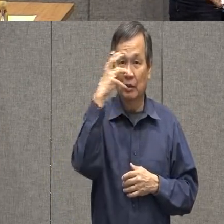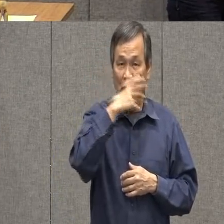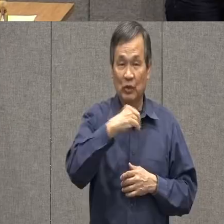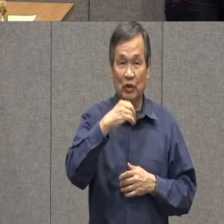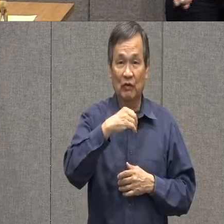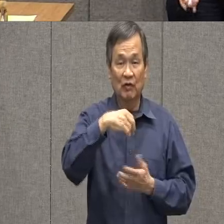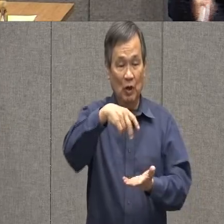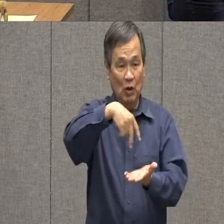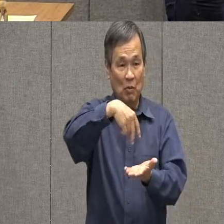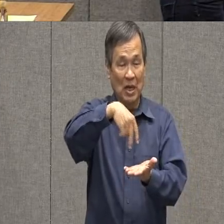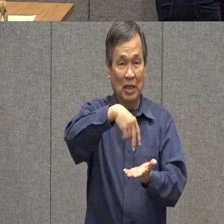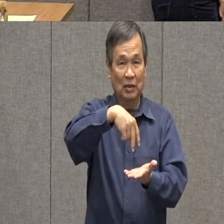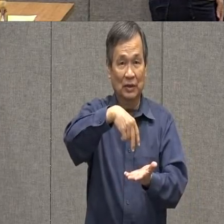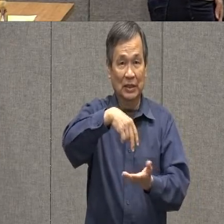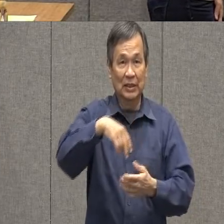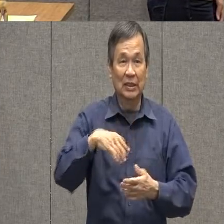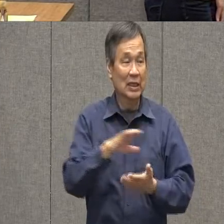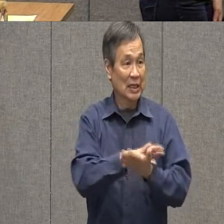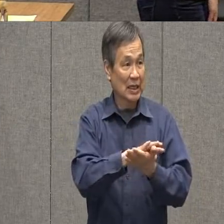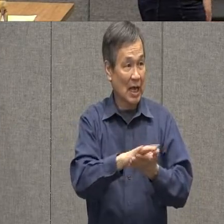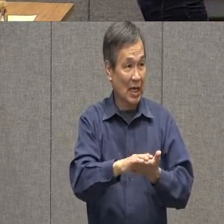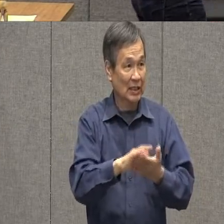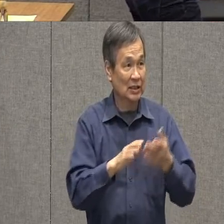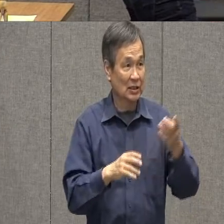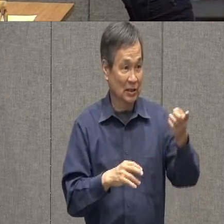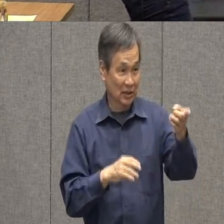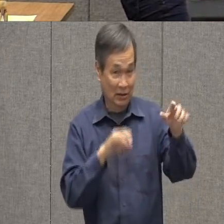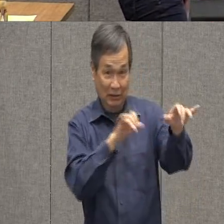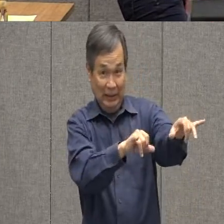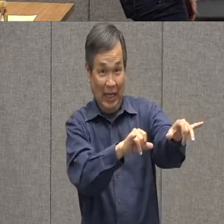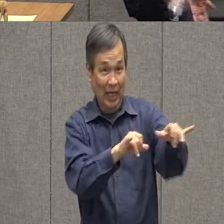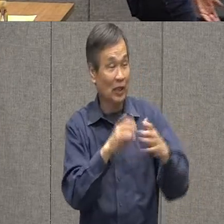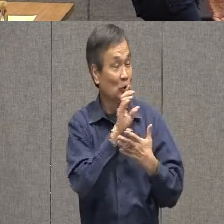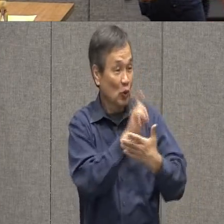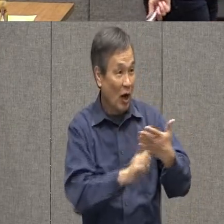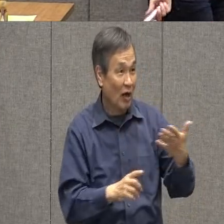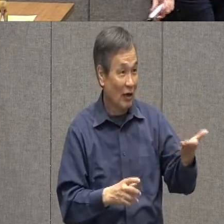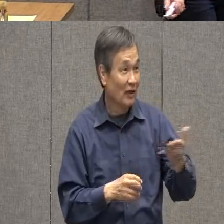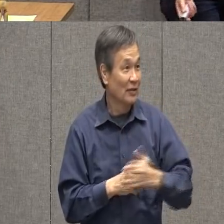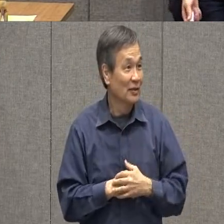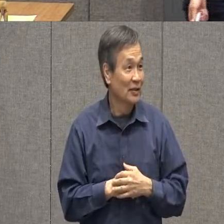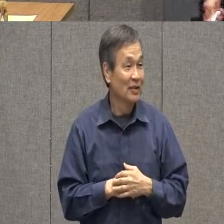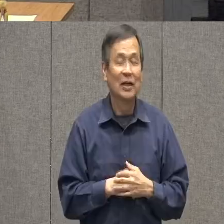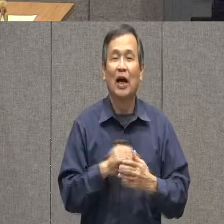And it's nice to have someone to look at to draw from. And I'll show you that later.